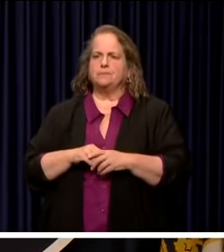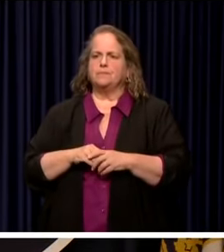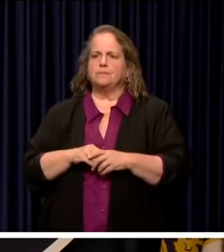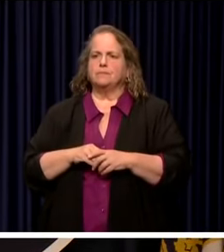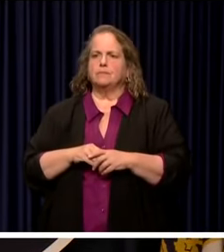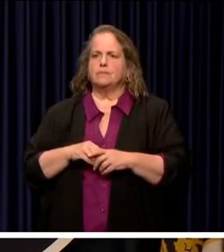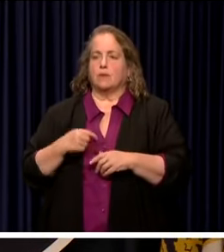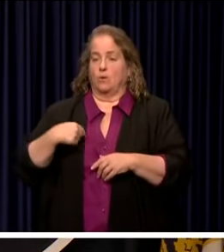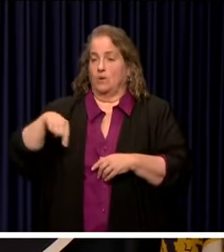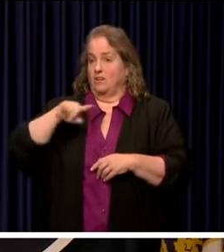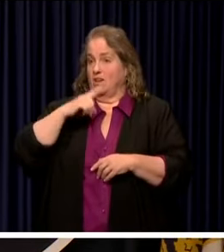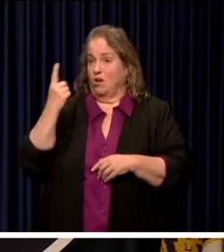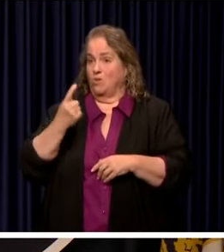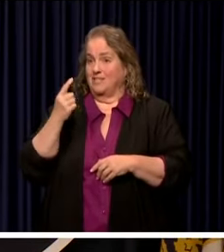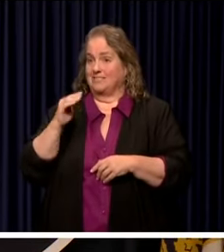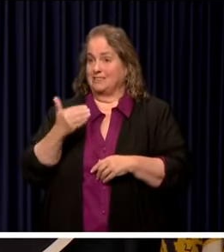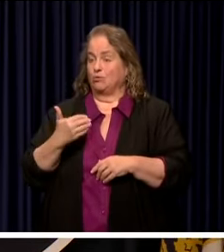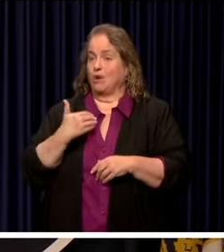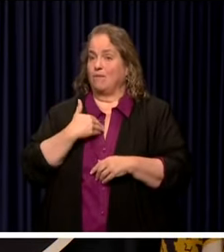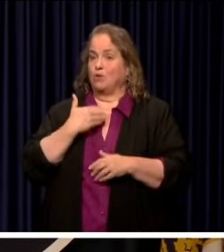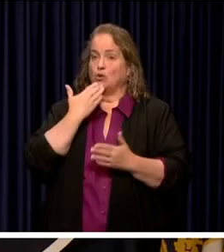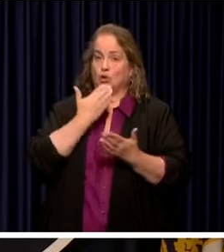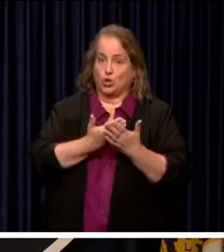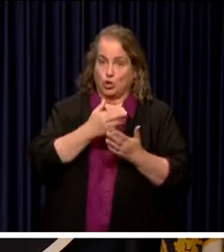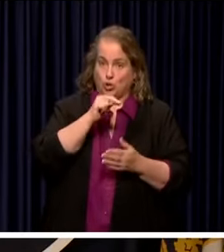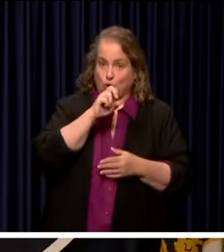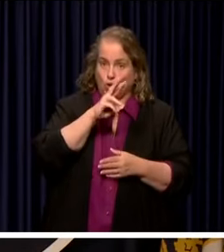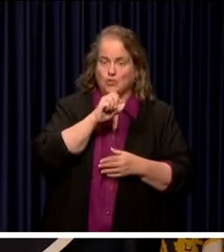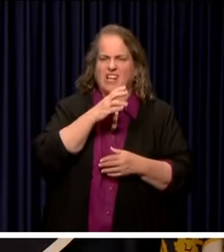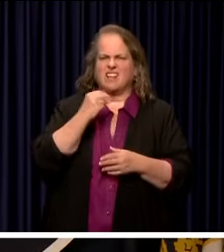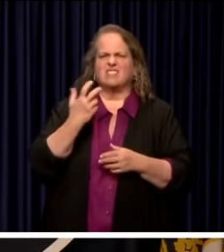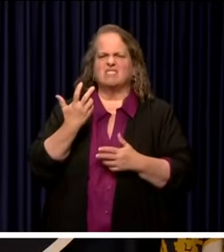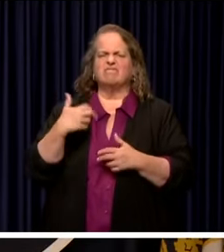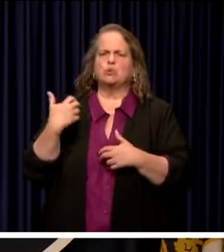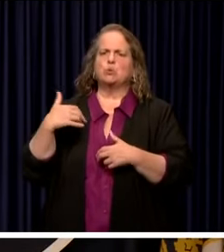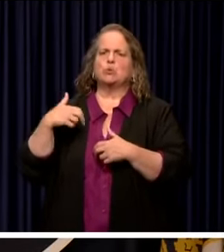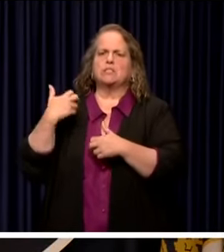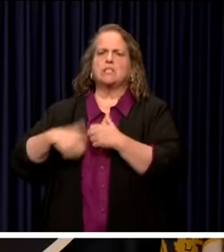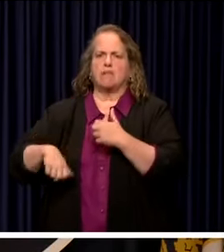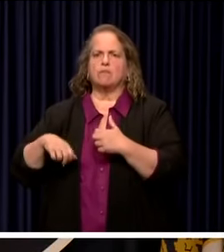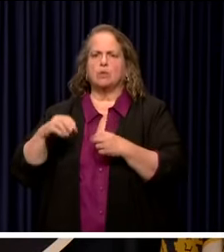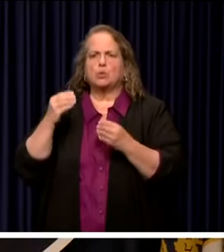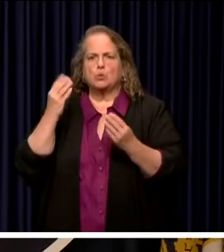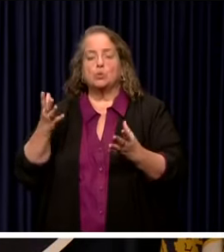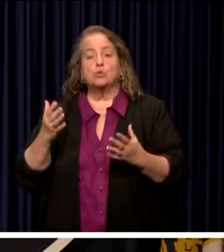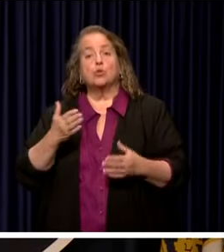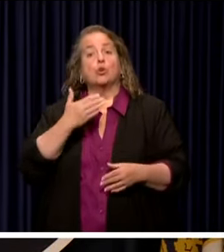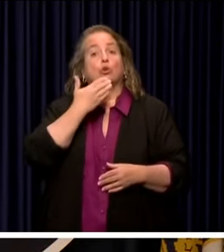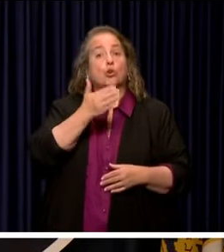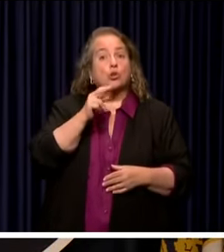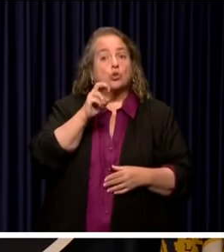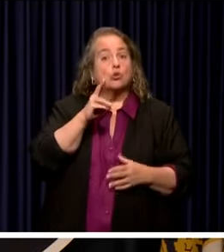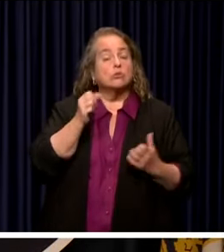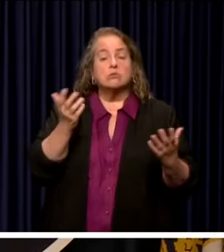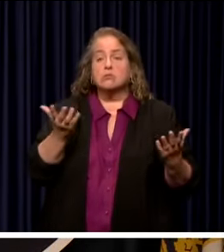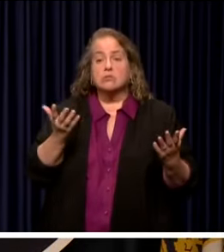INCREASE AND WE'RE NOT YET ON THE DECREASE, BUT ESPECIALLY